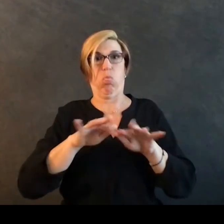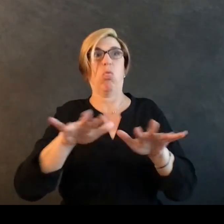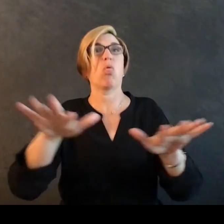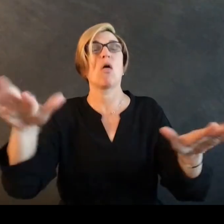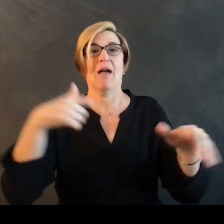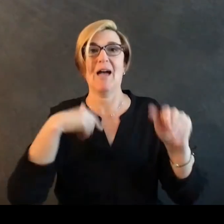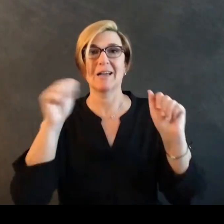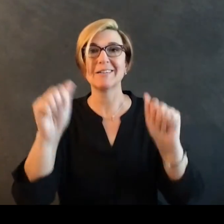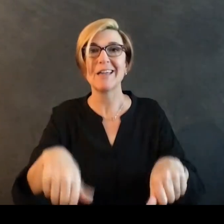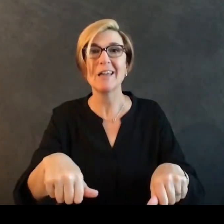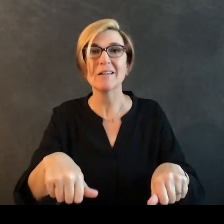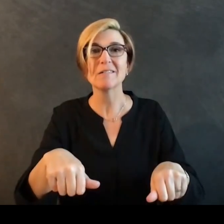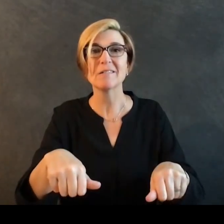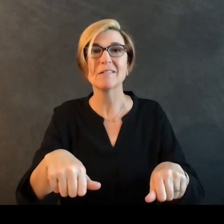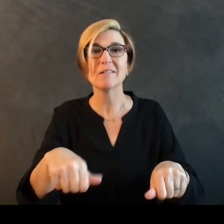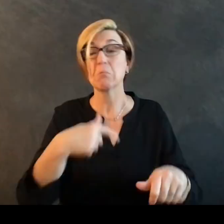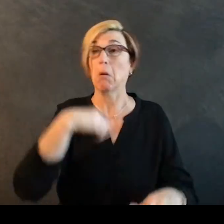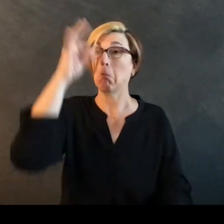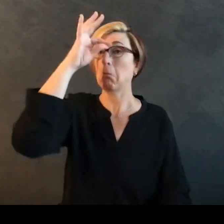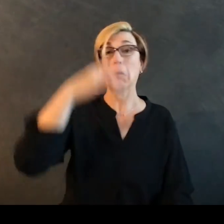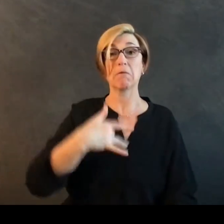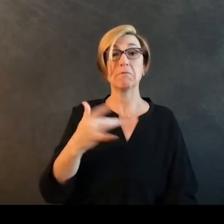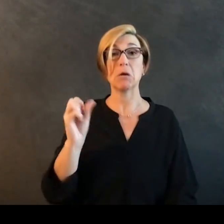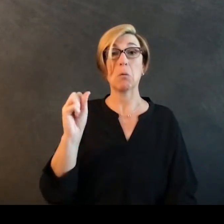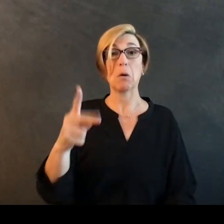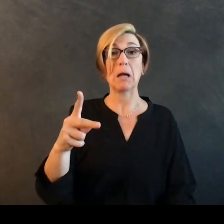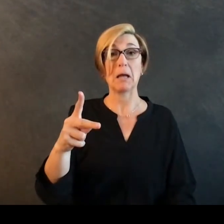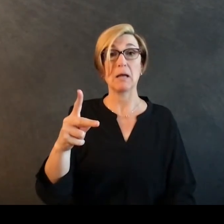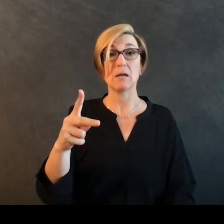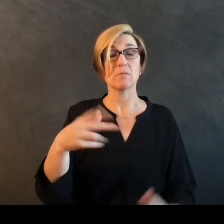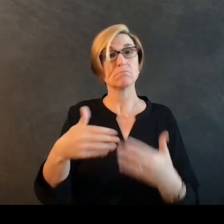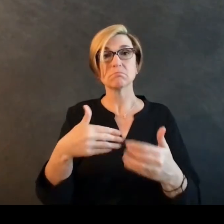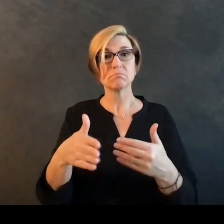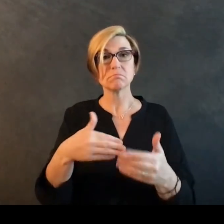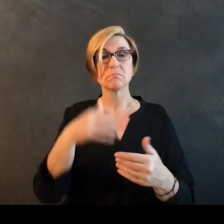restaurant washing your hands on a regular basis but as we focus today on